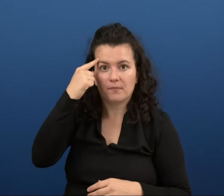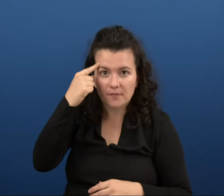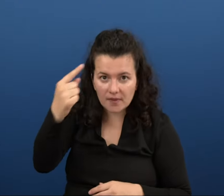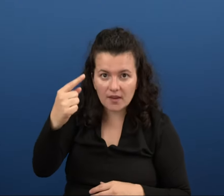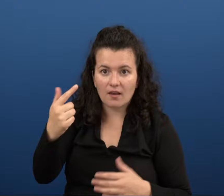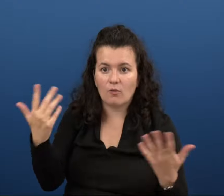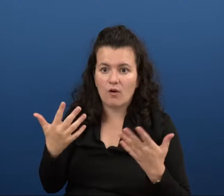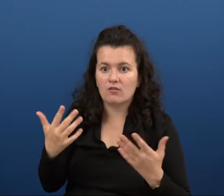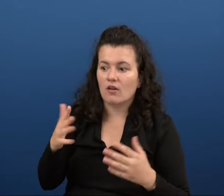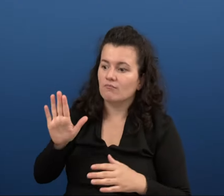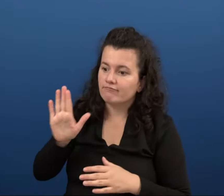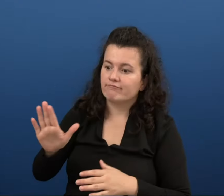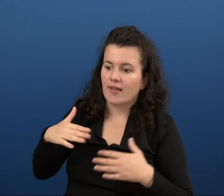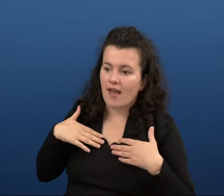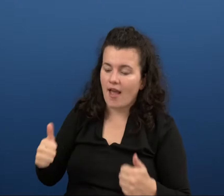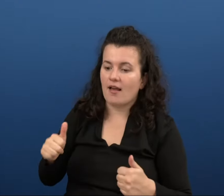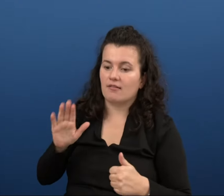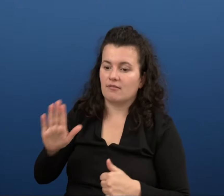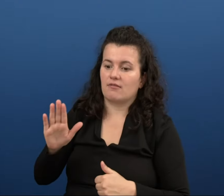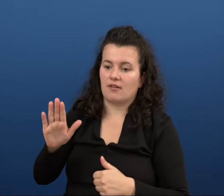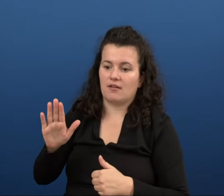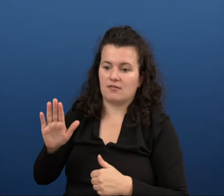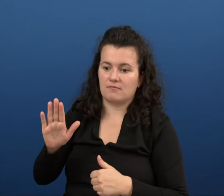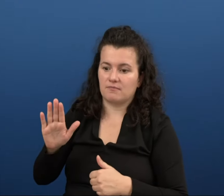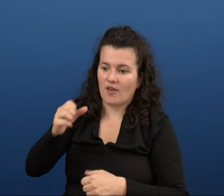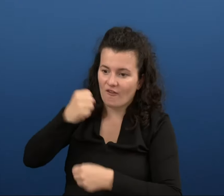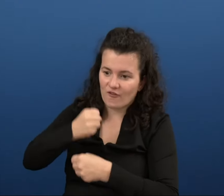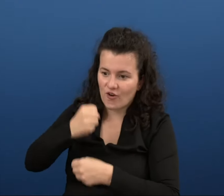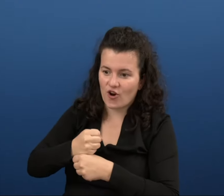16:36:33 of our walkers. 16:36:49 And what police. But this is also